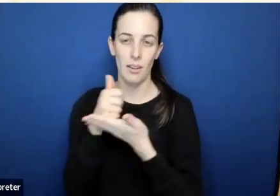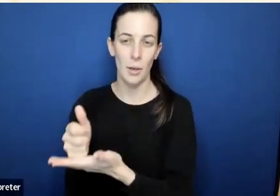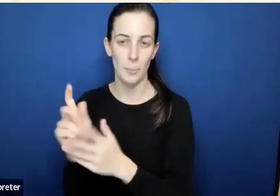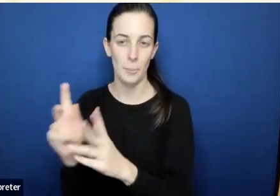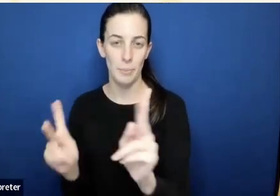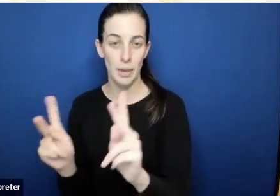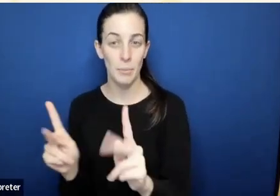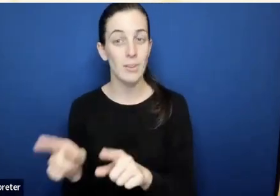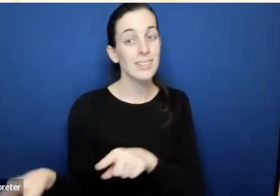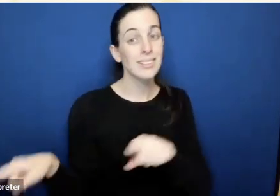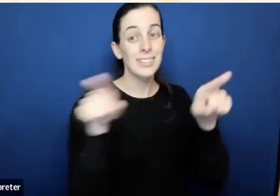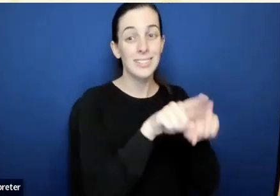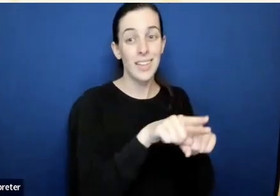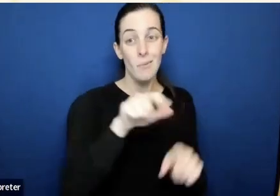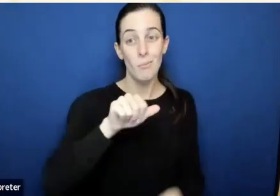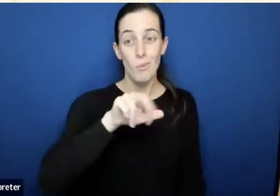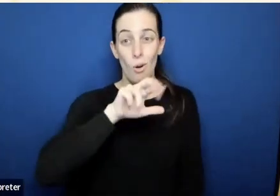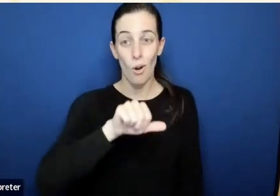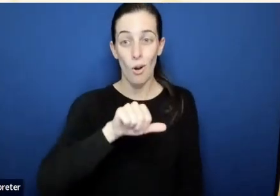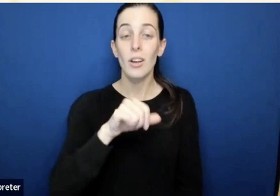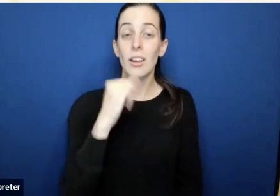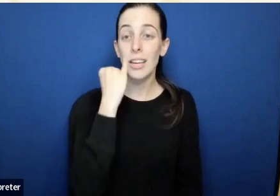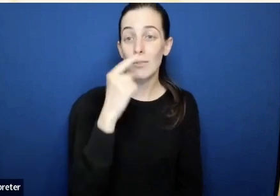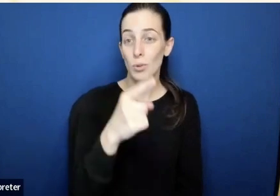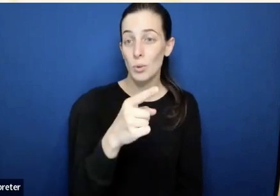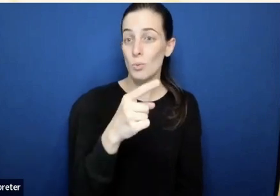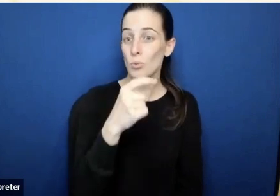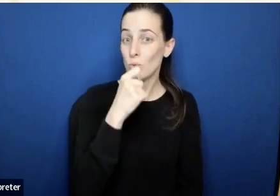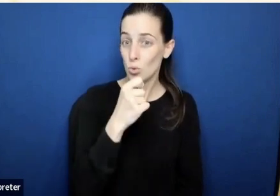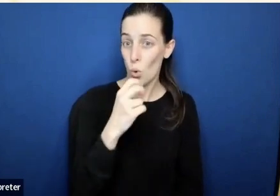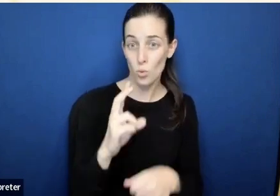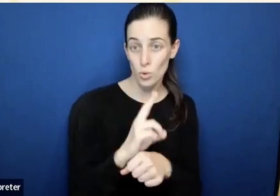and implement it in the code, they fail to help users as intended.